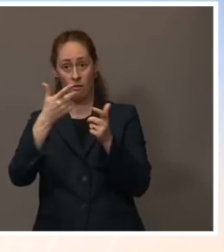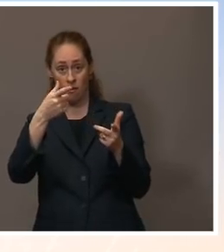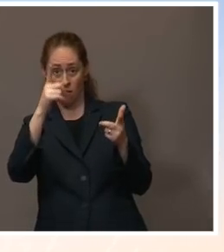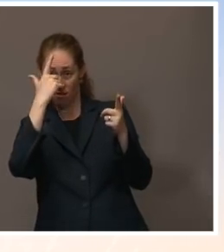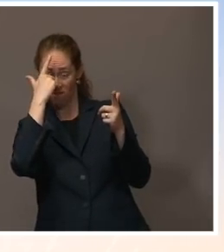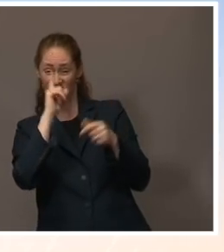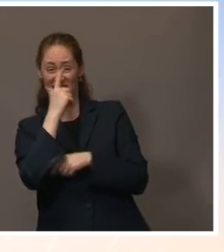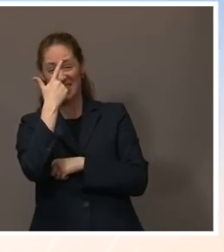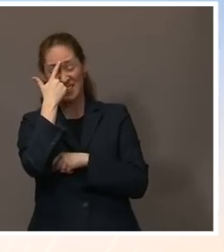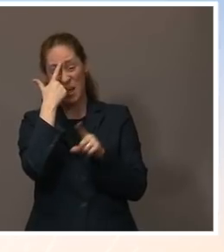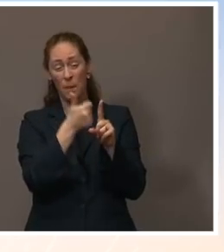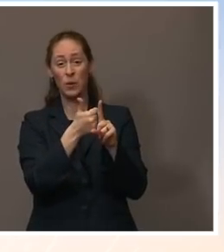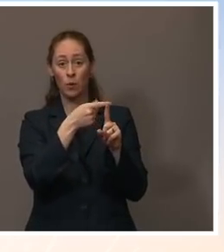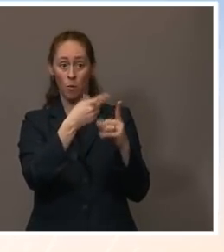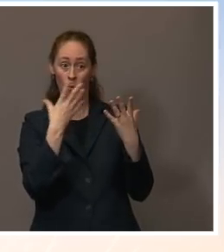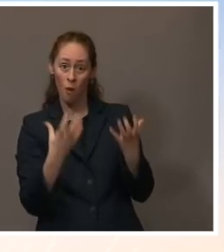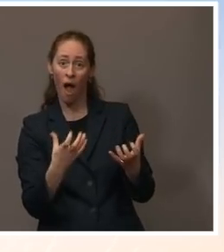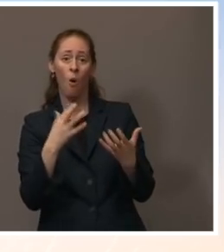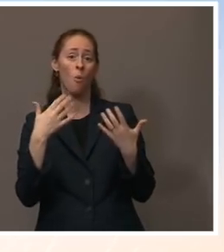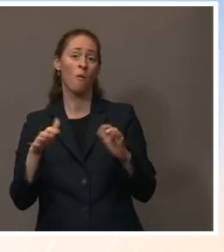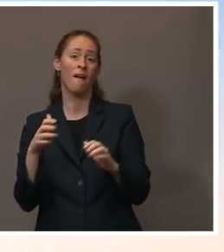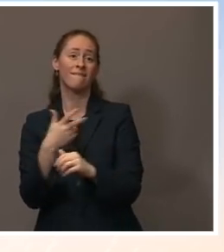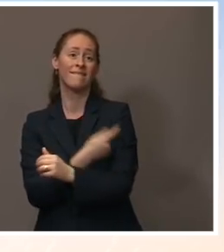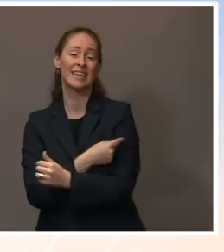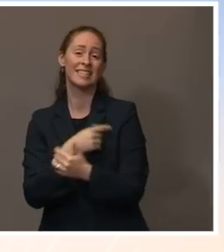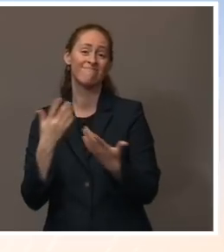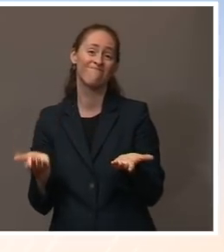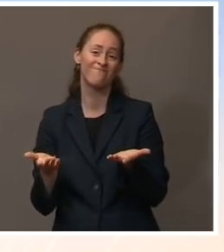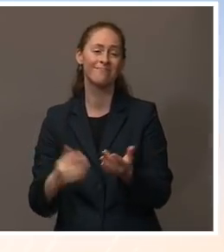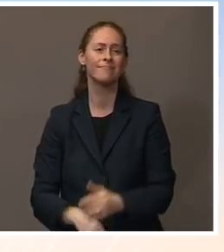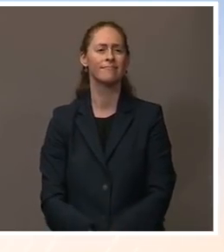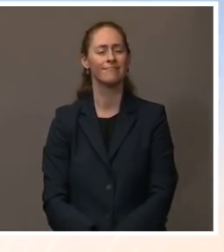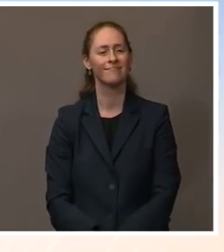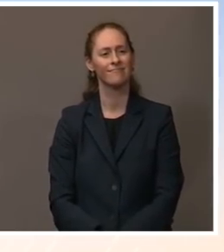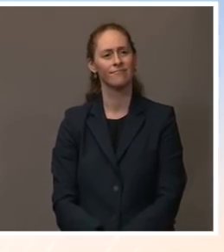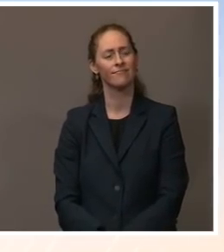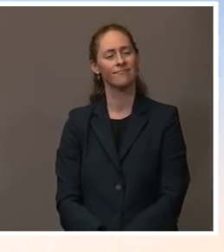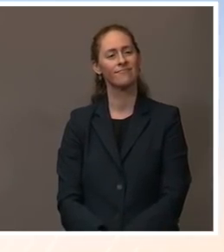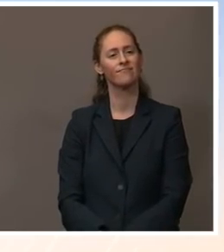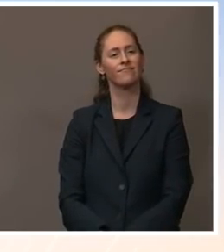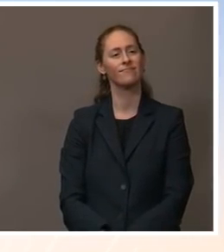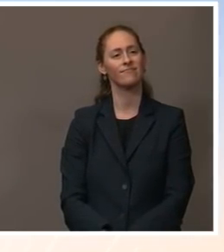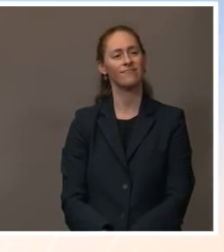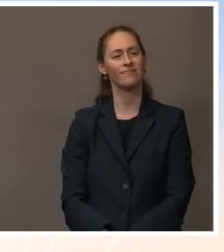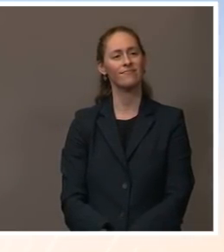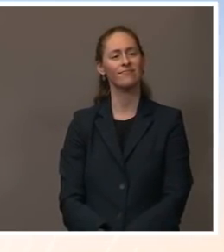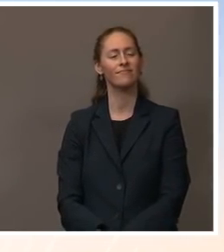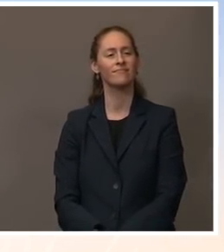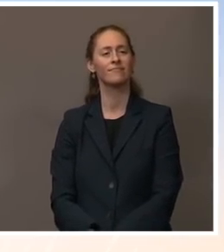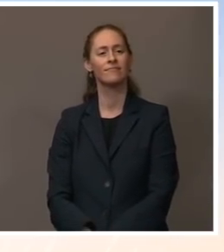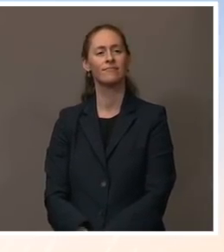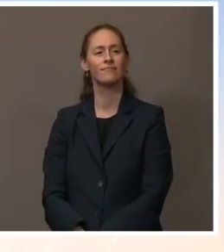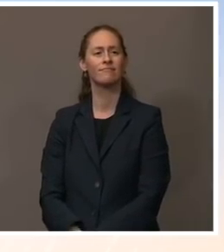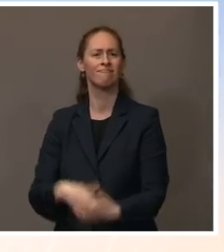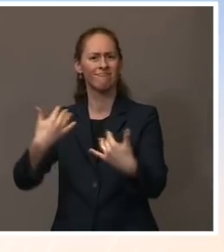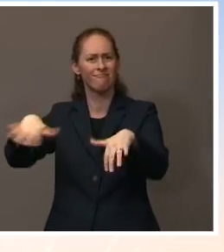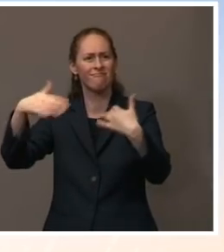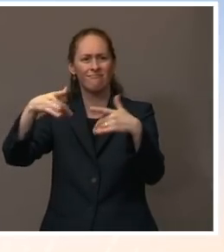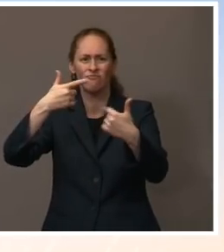The Press: Is there something more, though? You went through all of those incentives, and specifically tying those to that age group -- that younger age group. But if there's something that's regional about this --